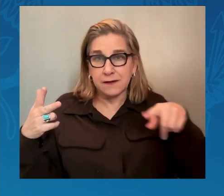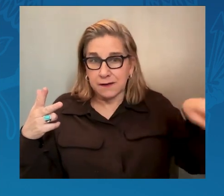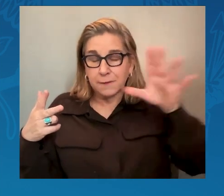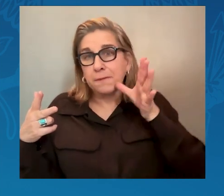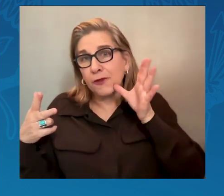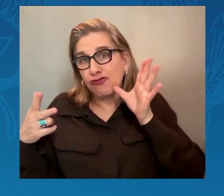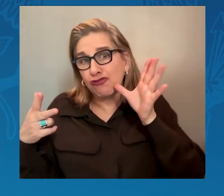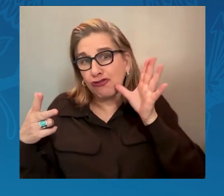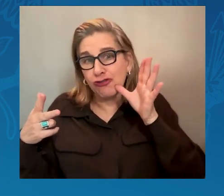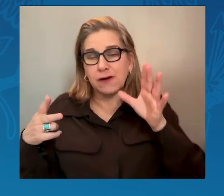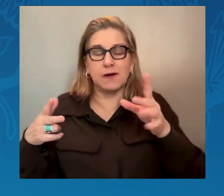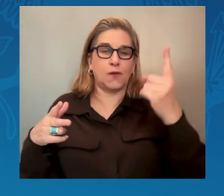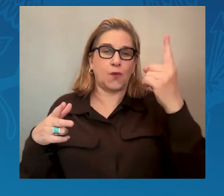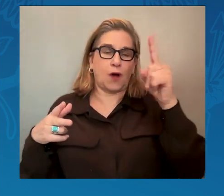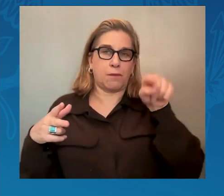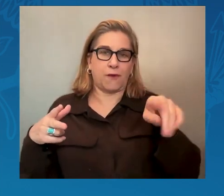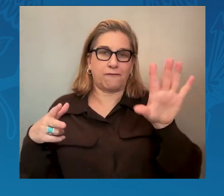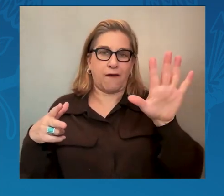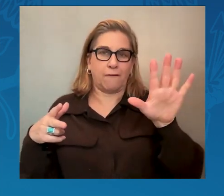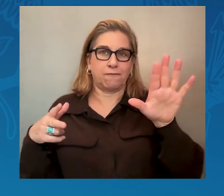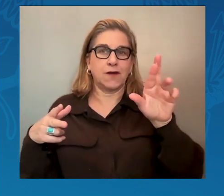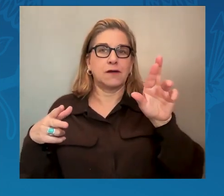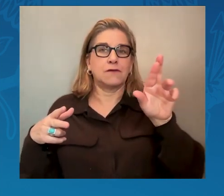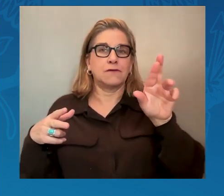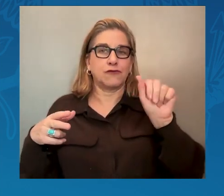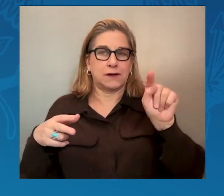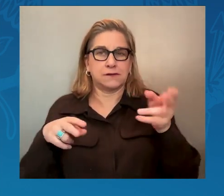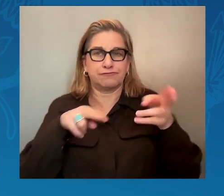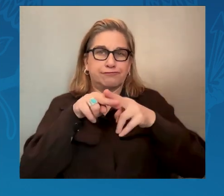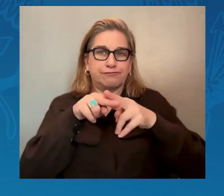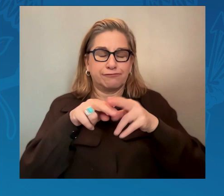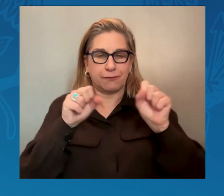It is about treating a woman as a whole human being.